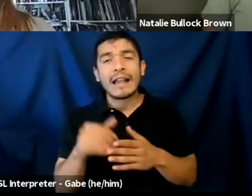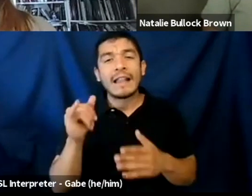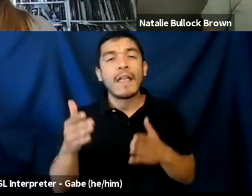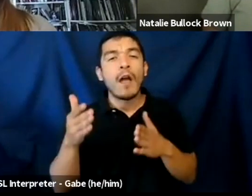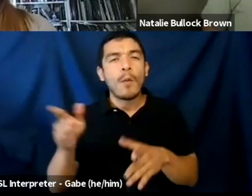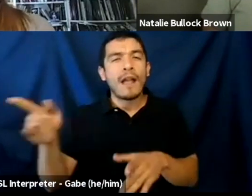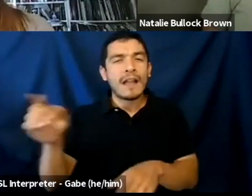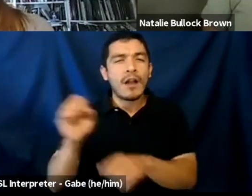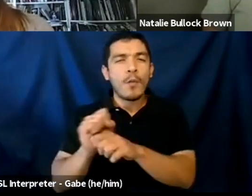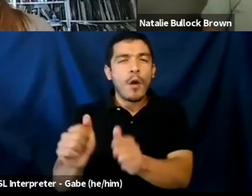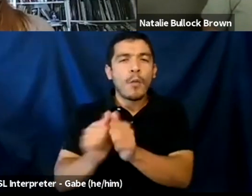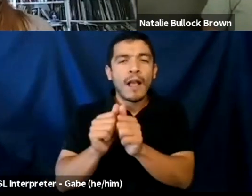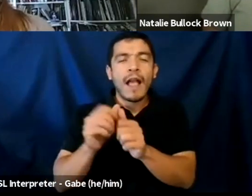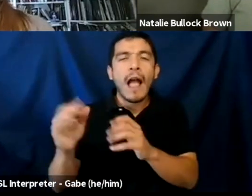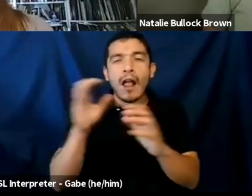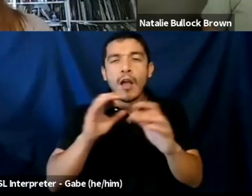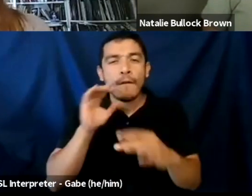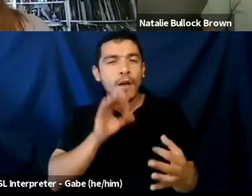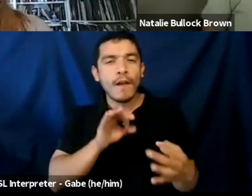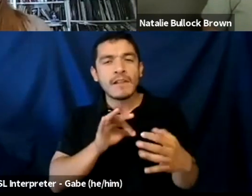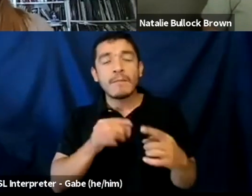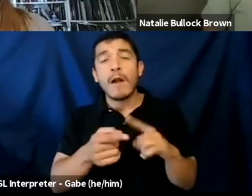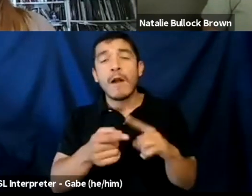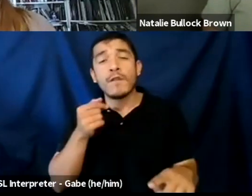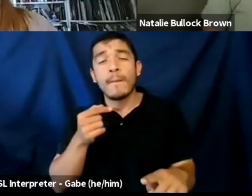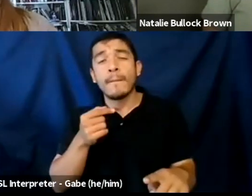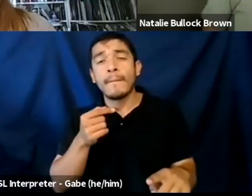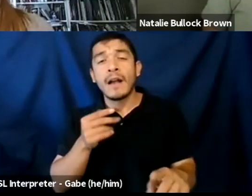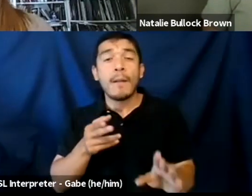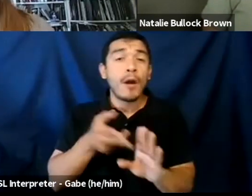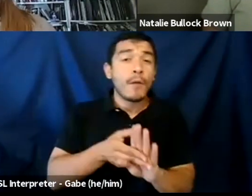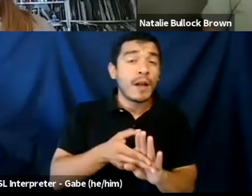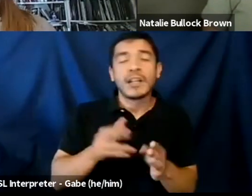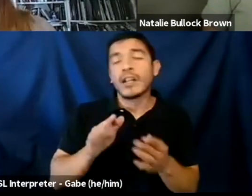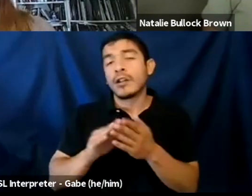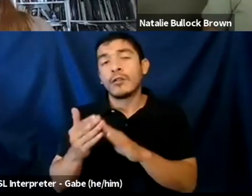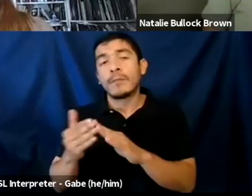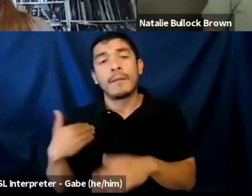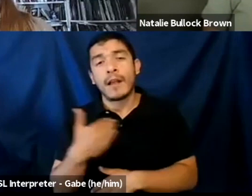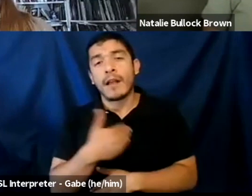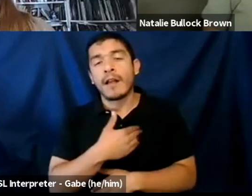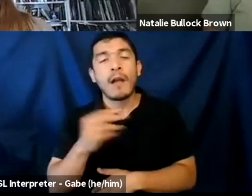and seeks feedback from participants, community members, and non-profits.